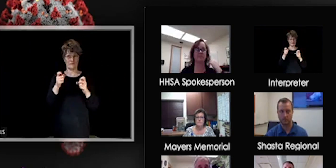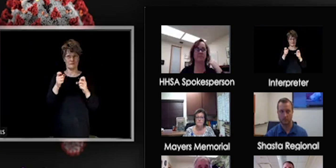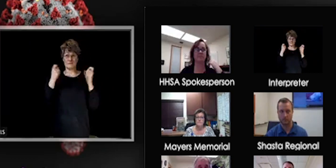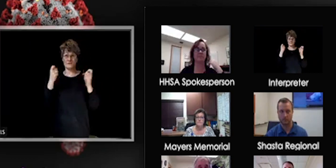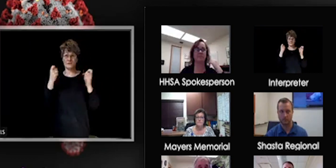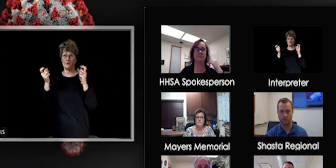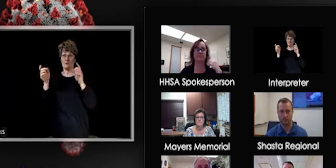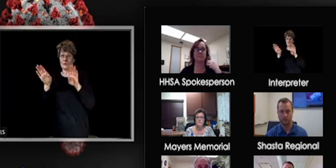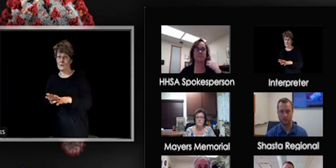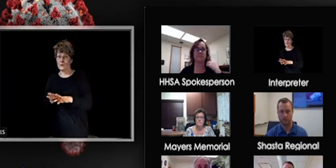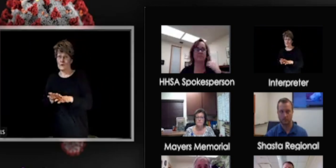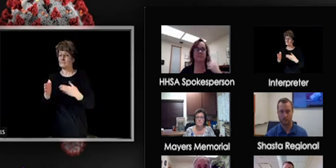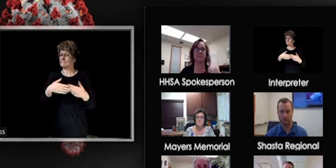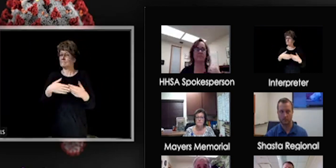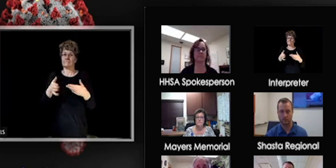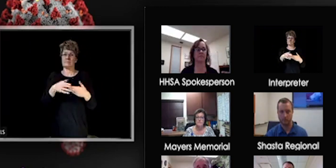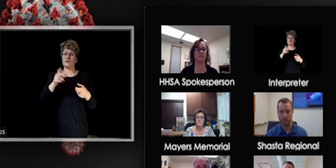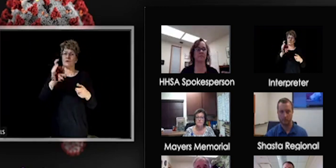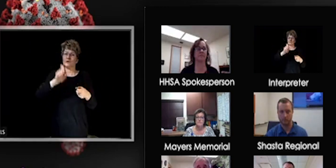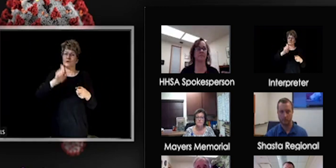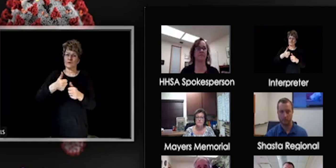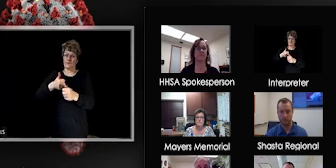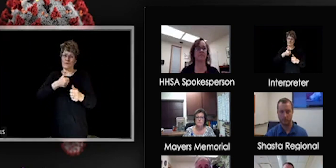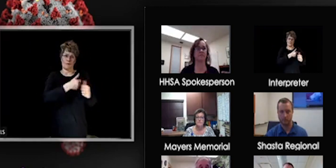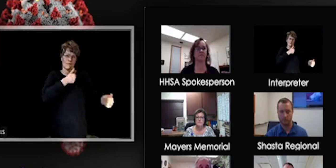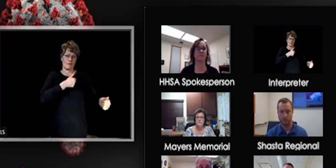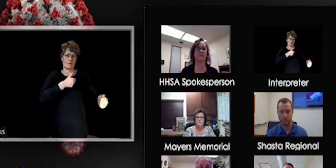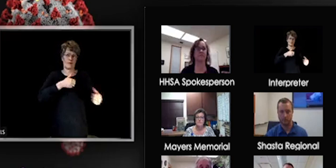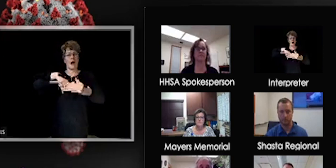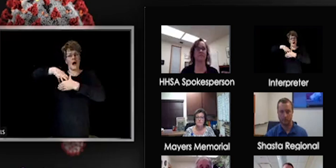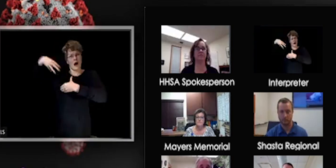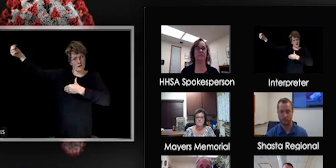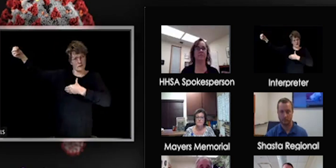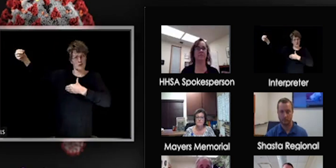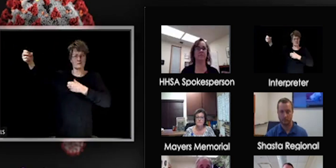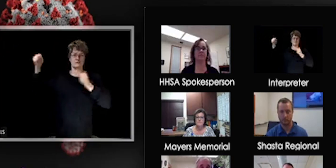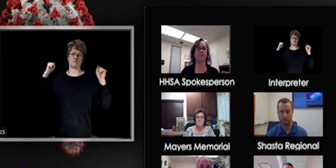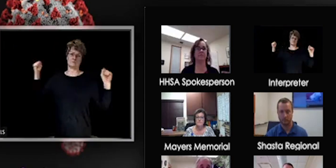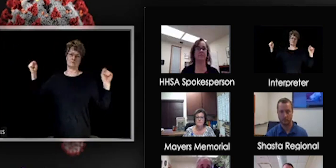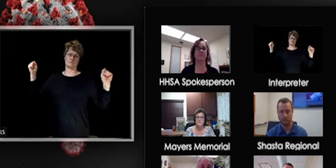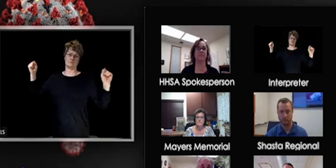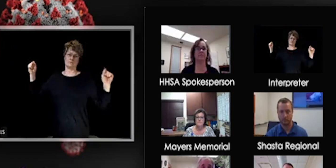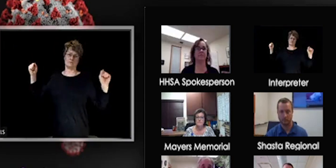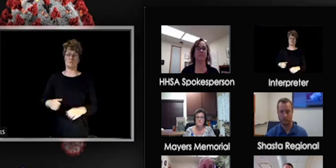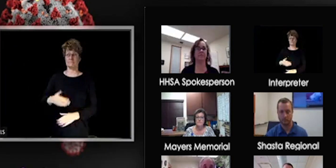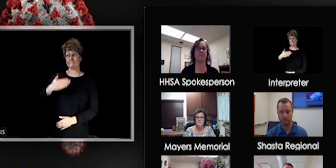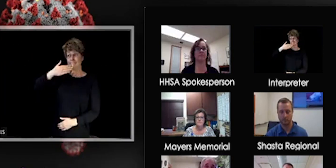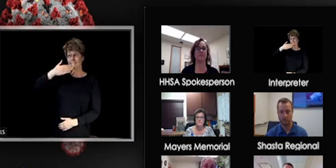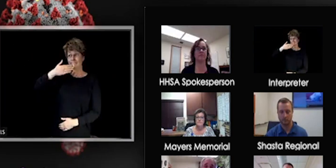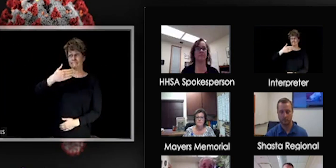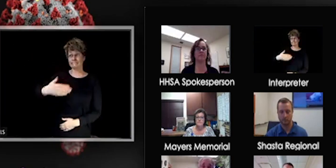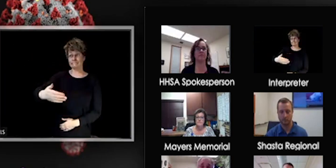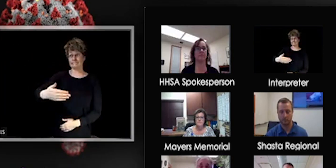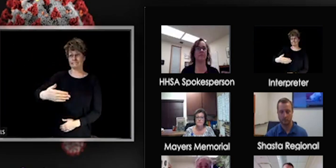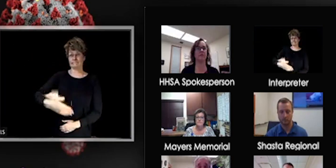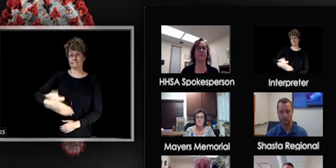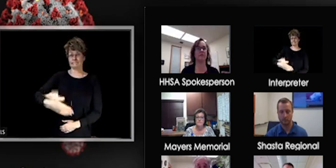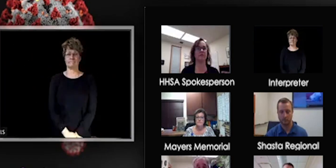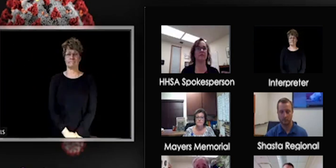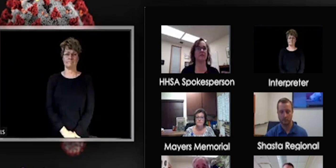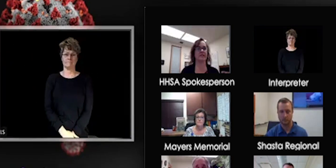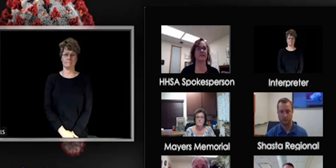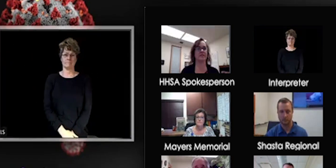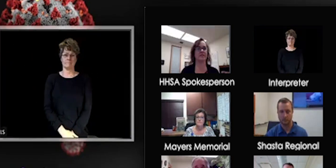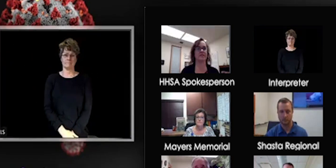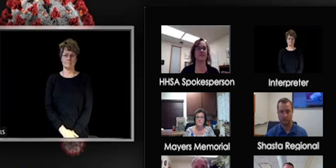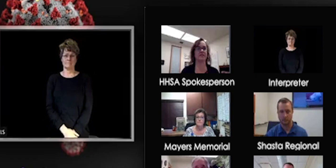and just continue to exercise outside. Thank you.